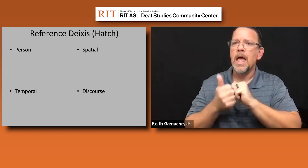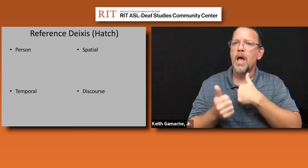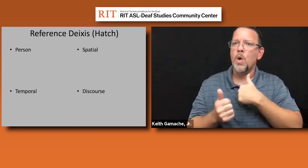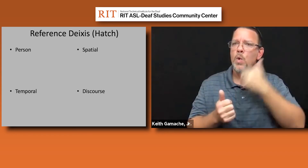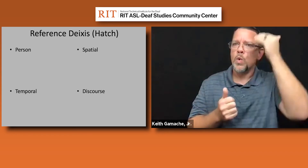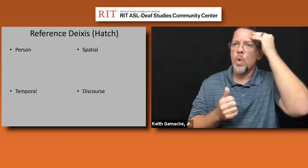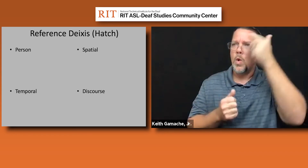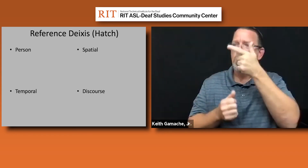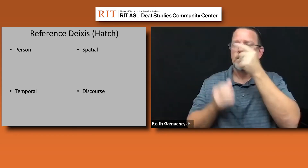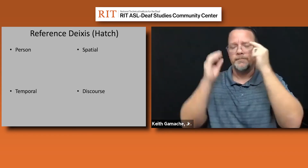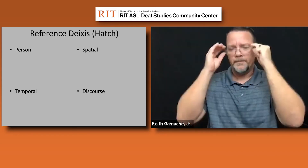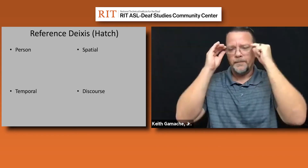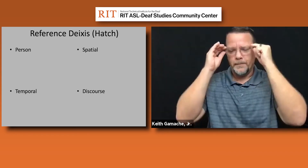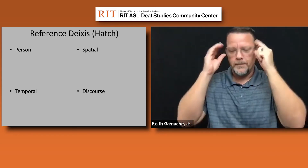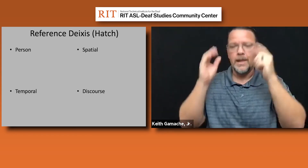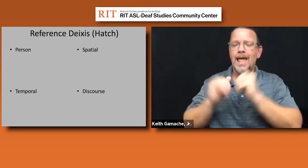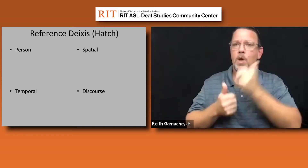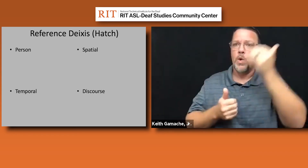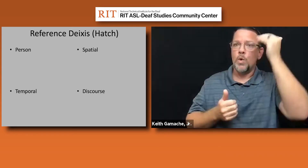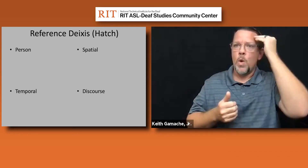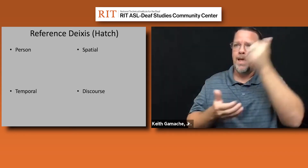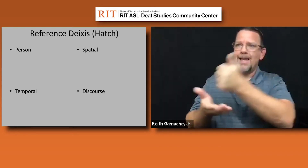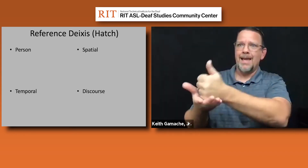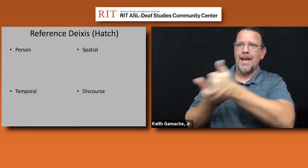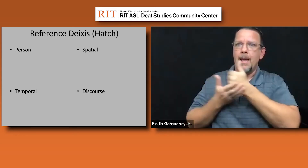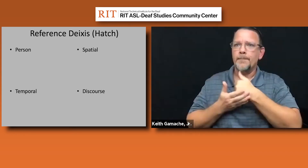we notice ASL also has these 4 reference points.